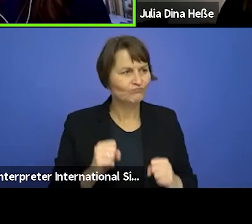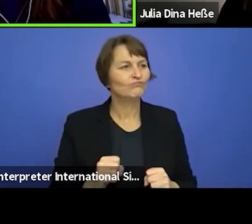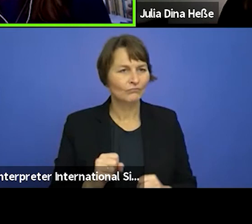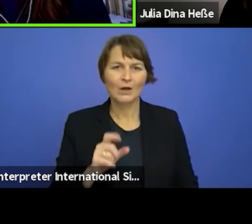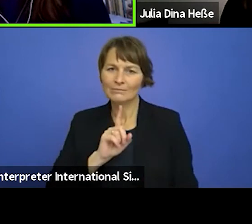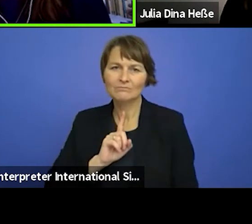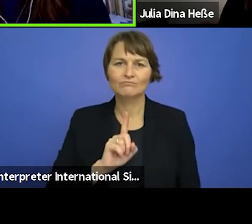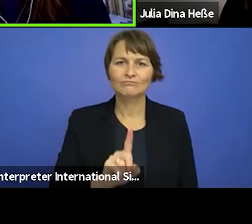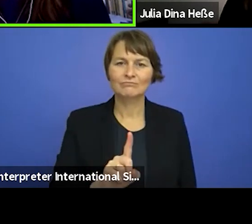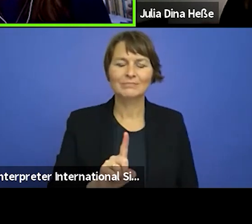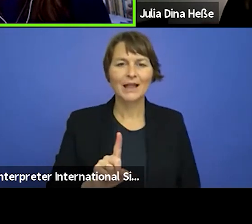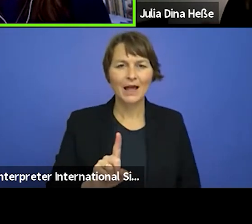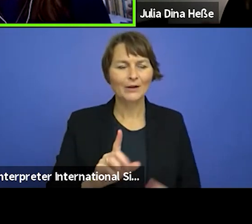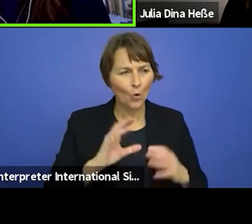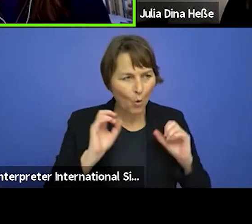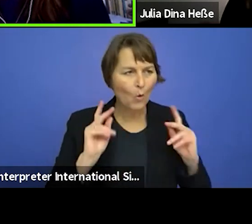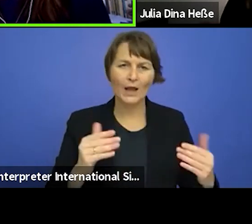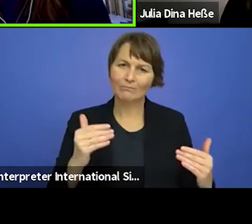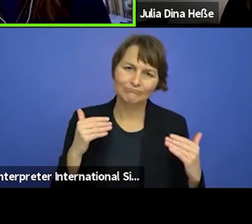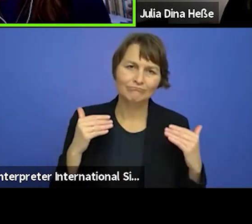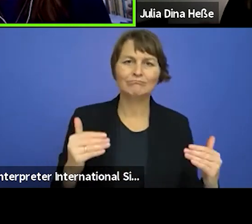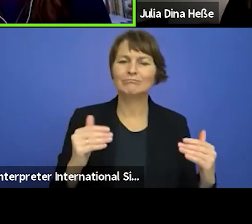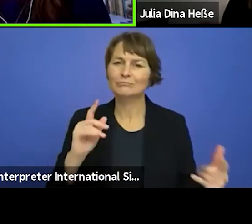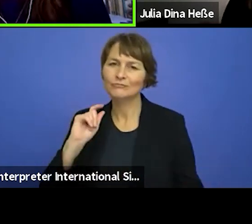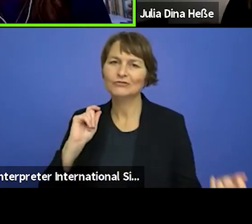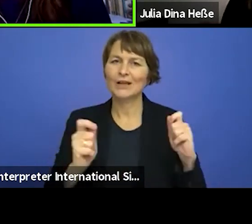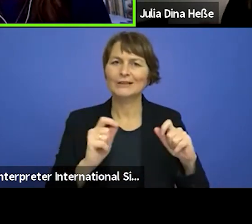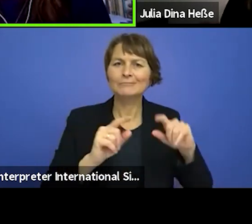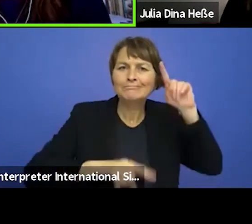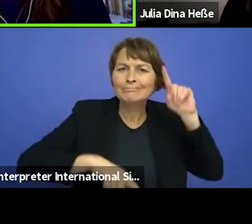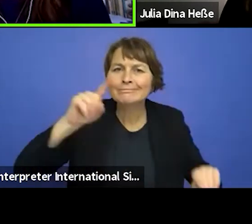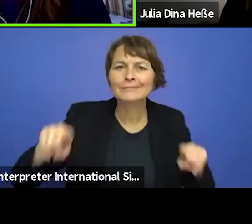a more diverse, more equitable, more accessible inclusive way of working.